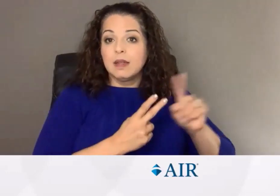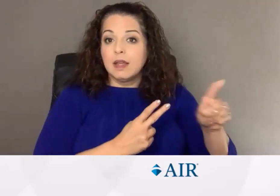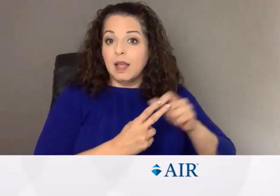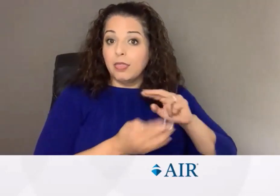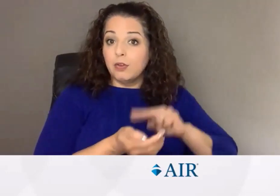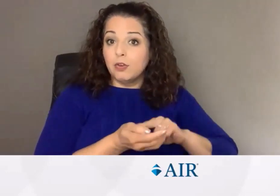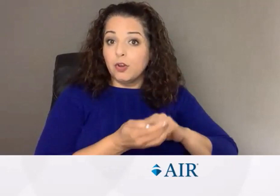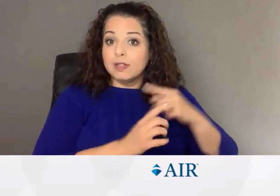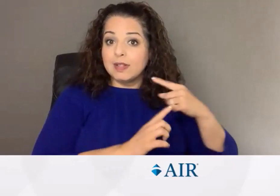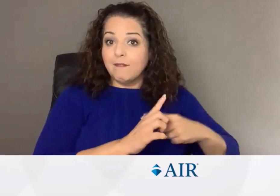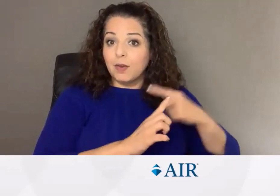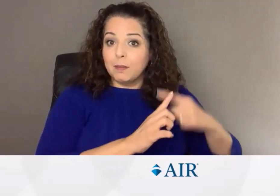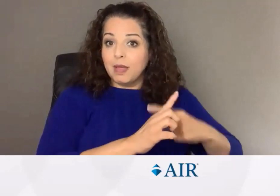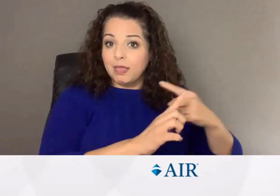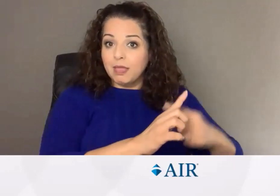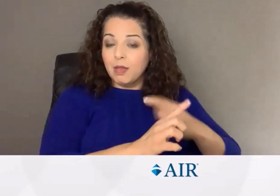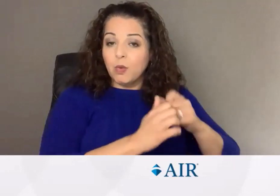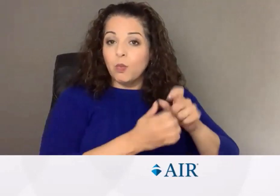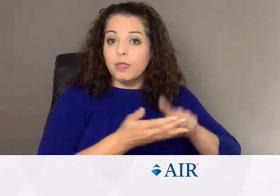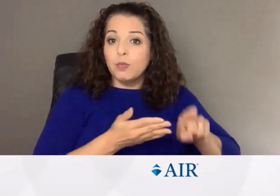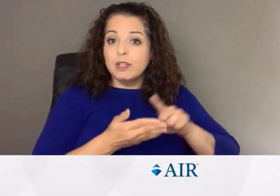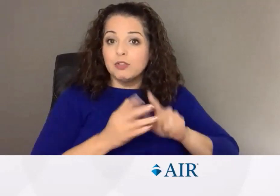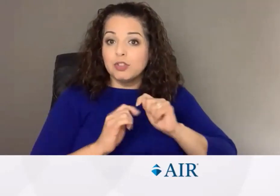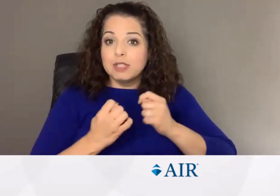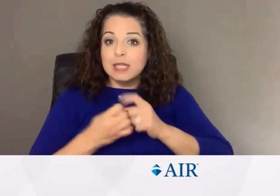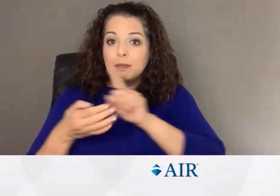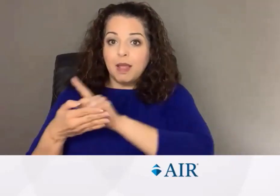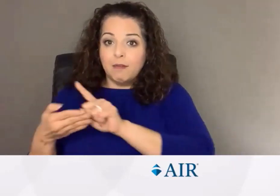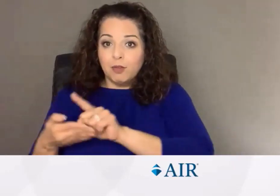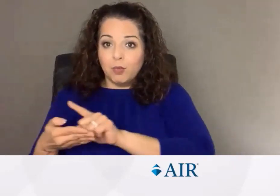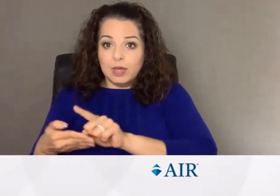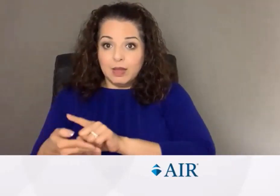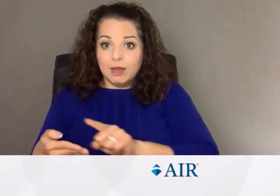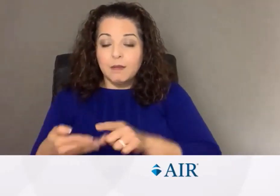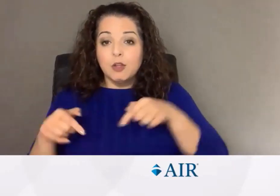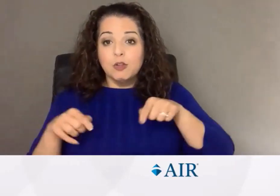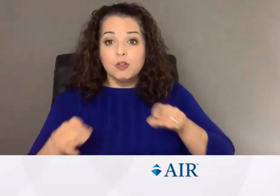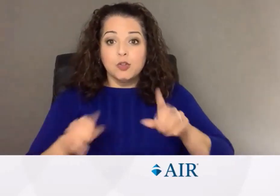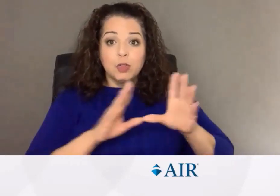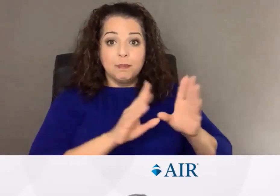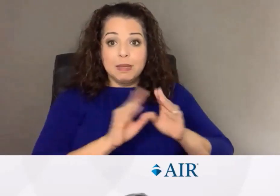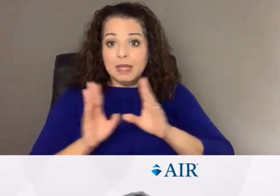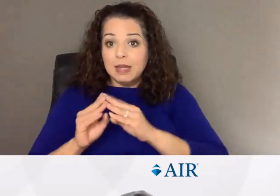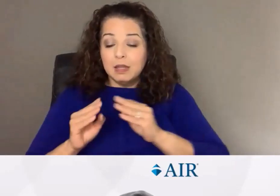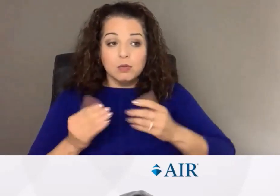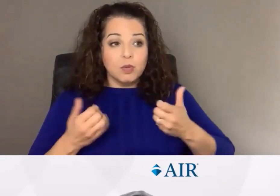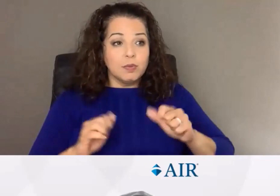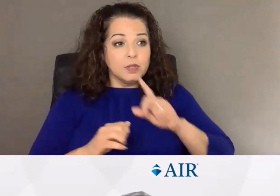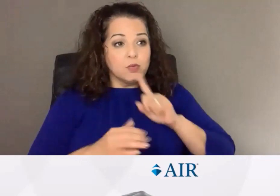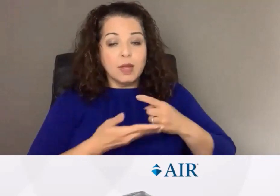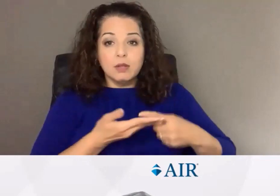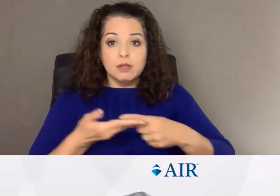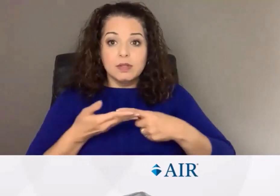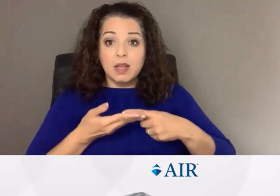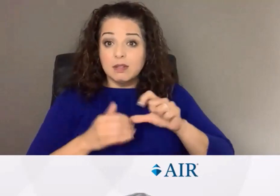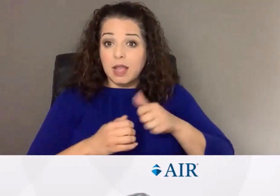and with our research team every week. And during those meetings, we really try to discuss any barriers to implementation